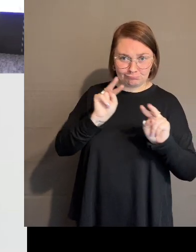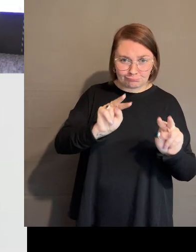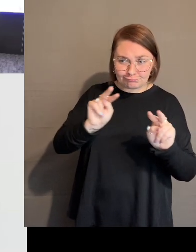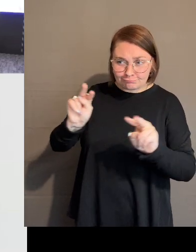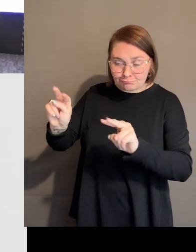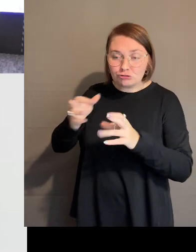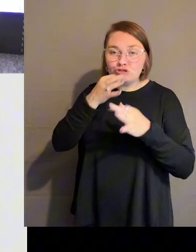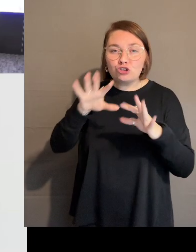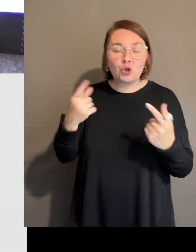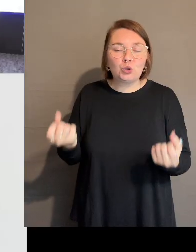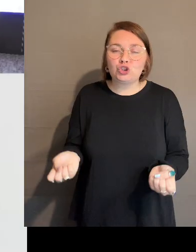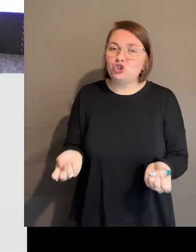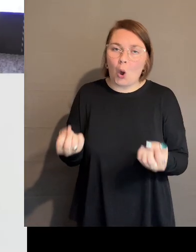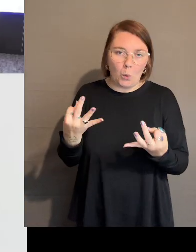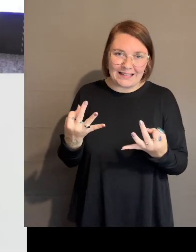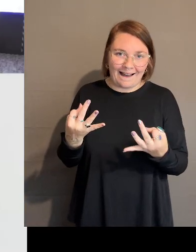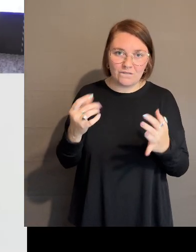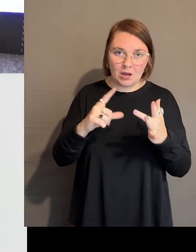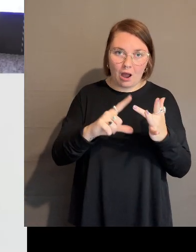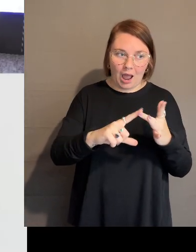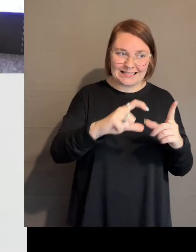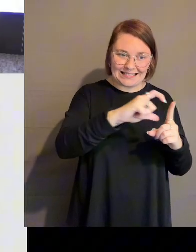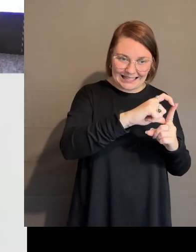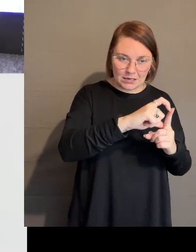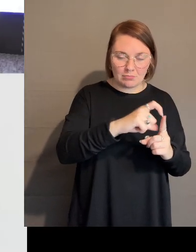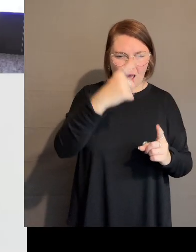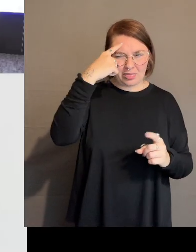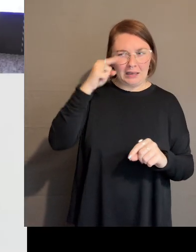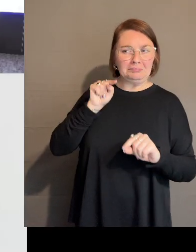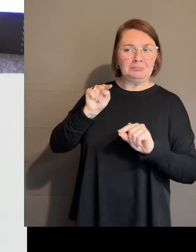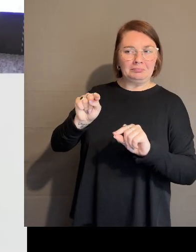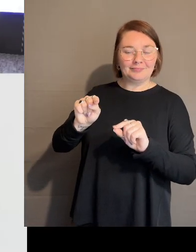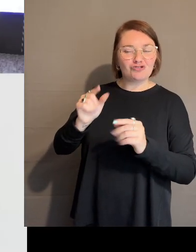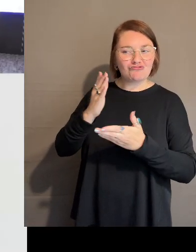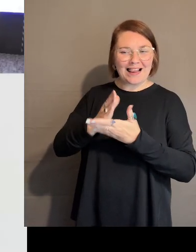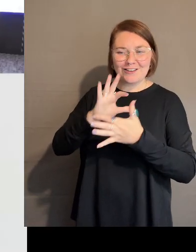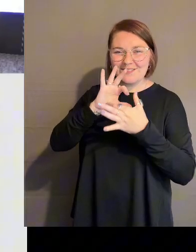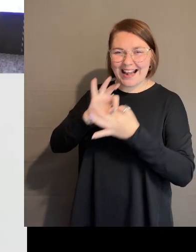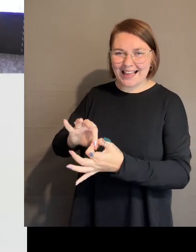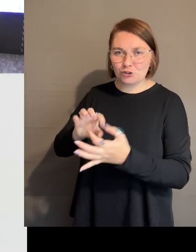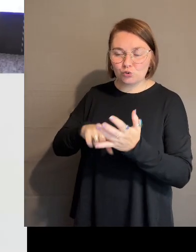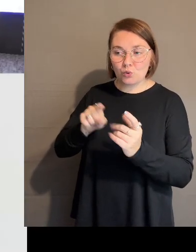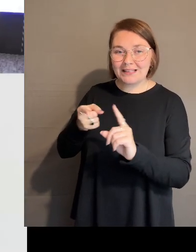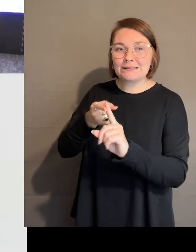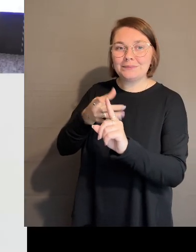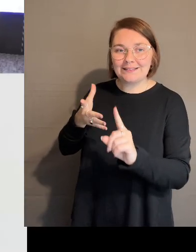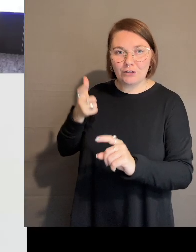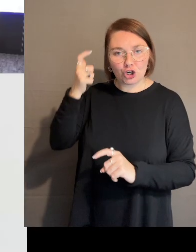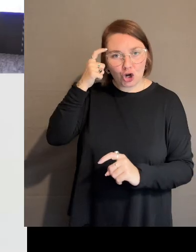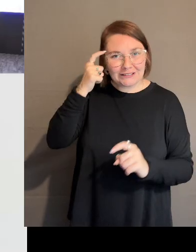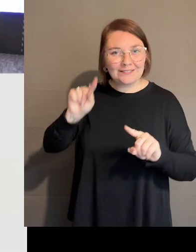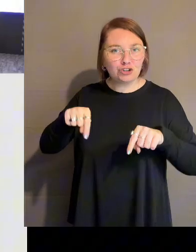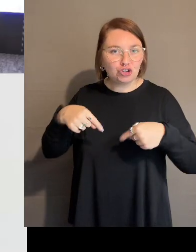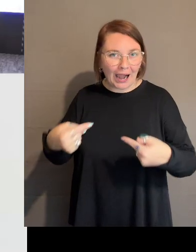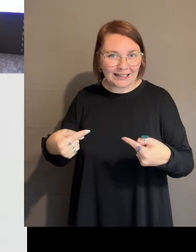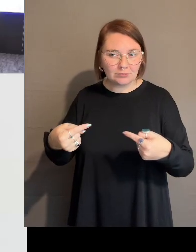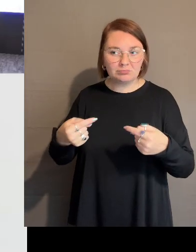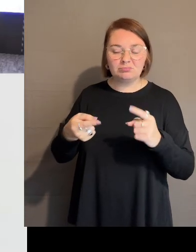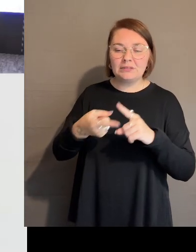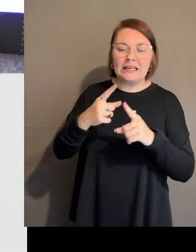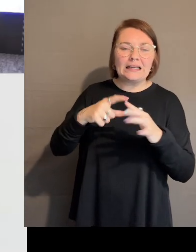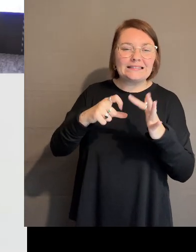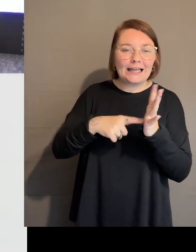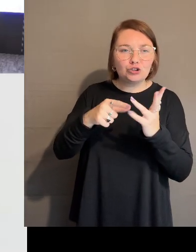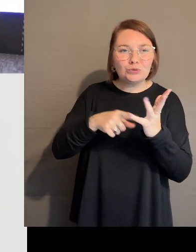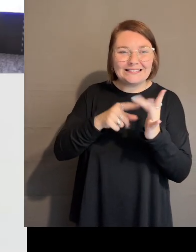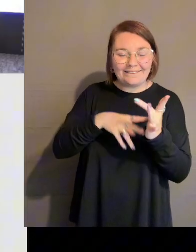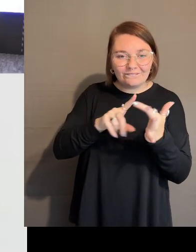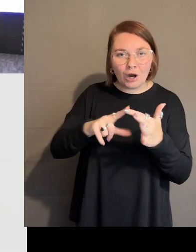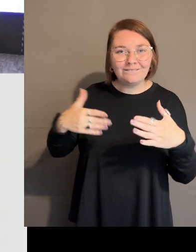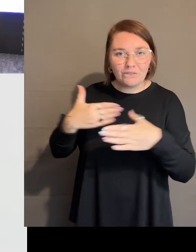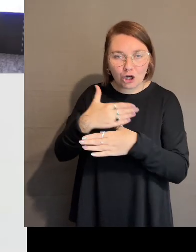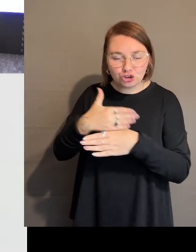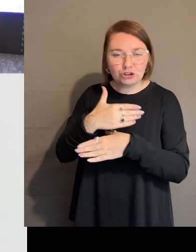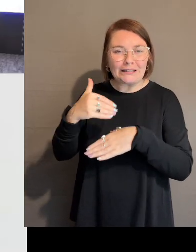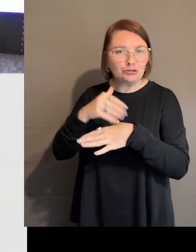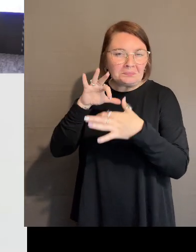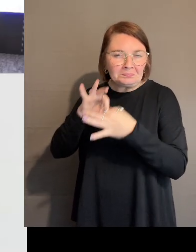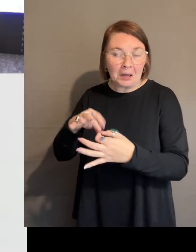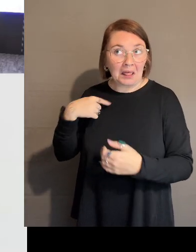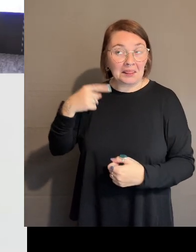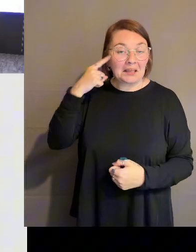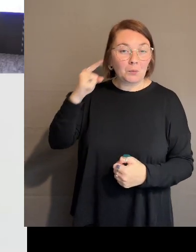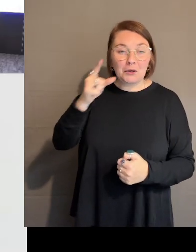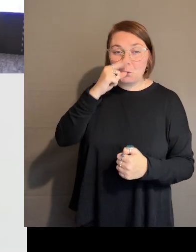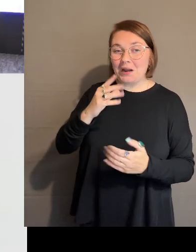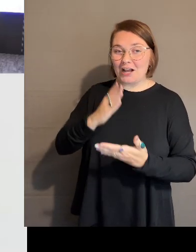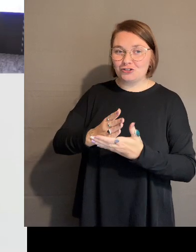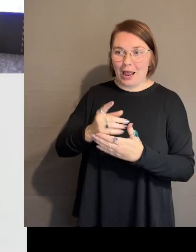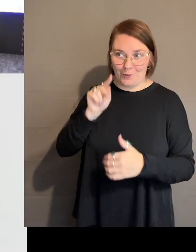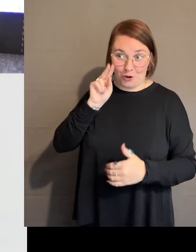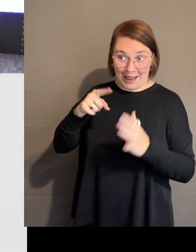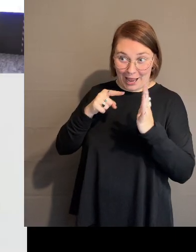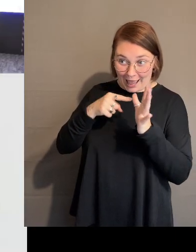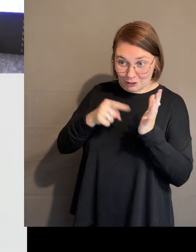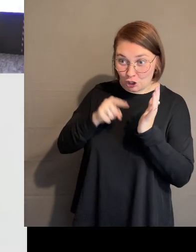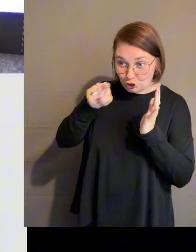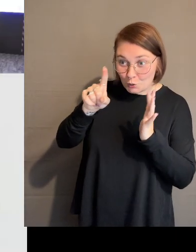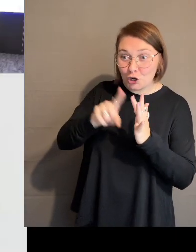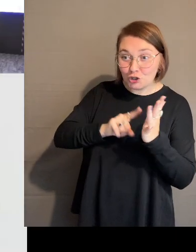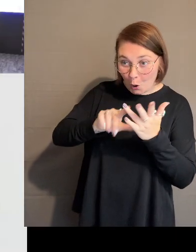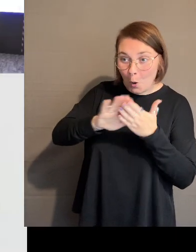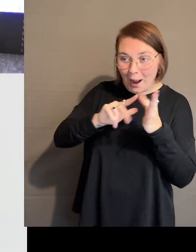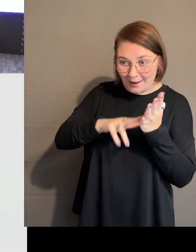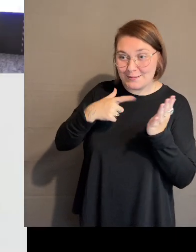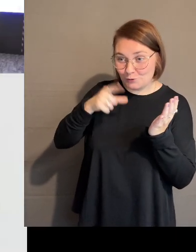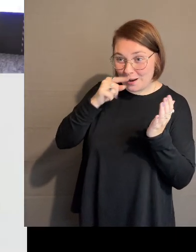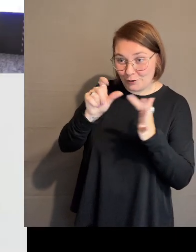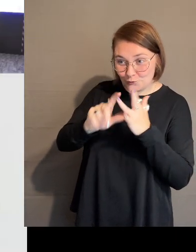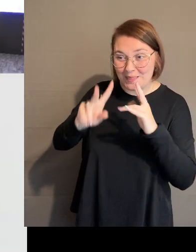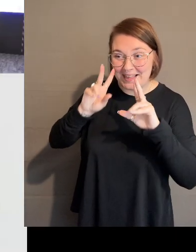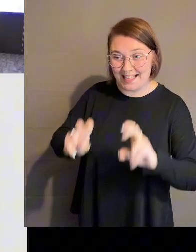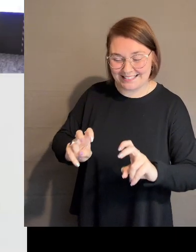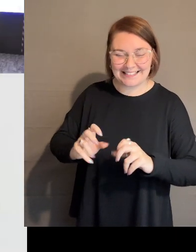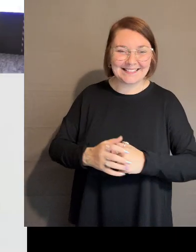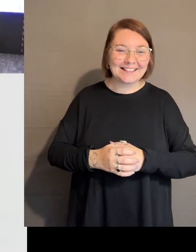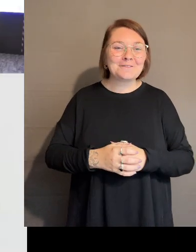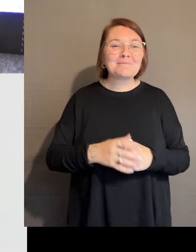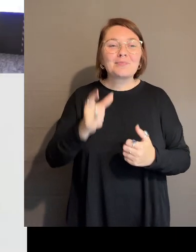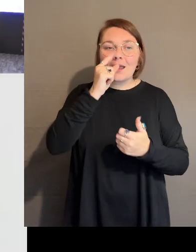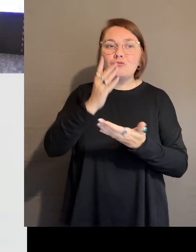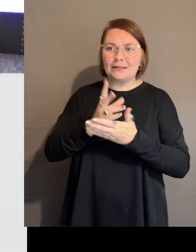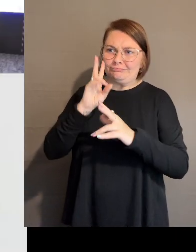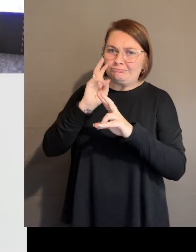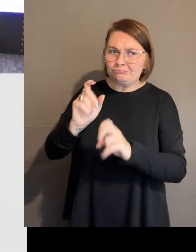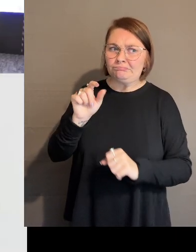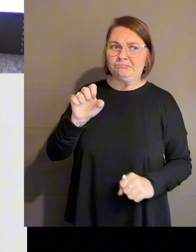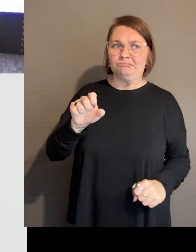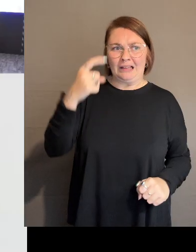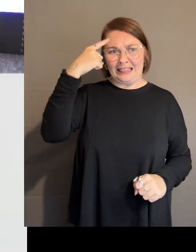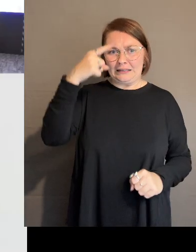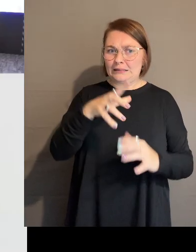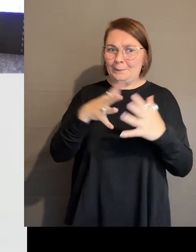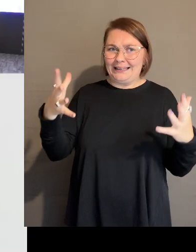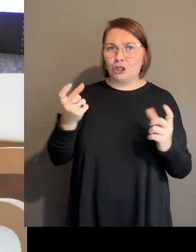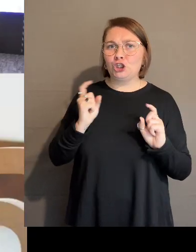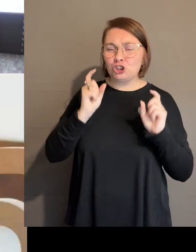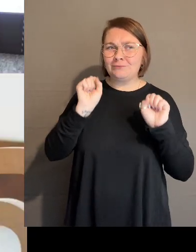in the kids who don't have intellectual disabilities, I think might be really related to those specific cognitive challenges and executive functioning issues and things like that. So I think that's something we can… and I'm looking at you, Johan, because you get to do the analysis. So we could really dig into that, because I think that's a big concern.